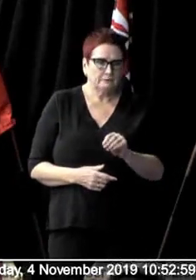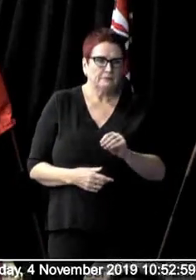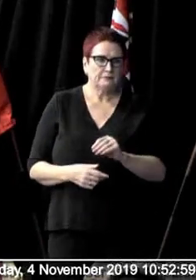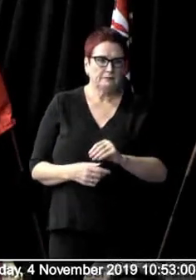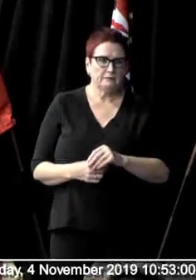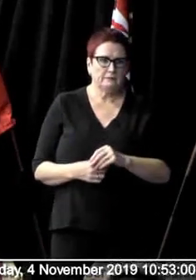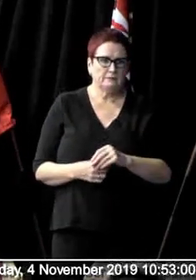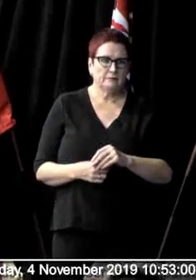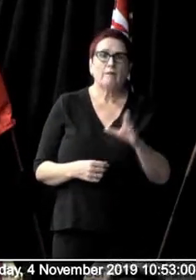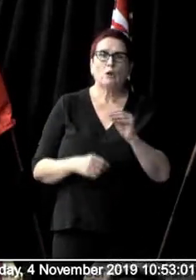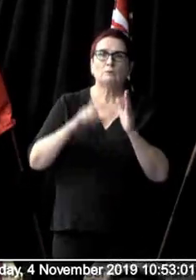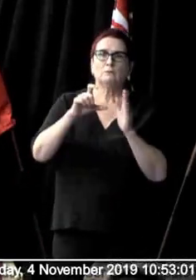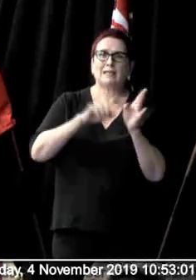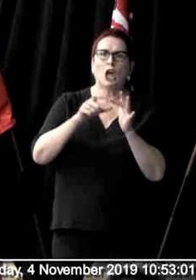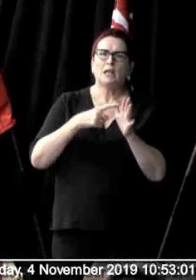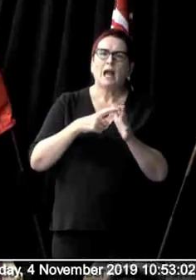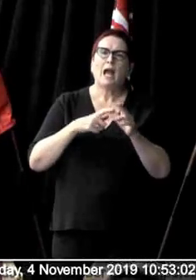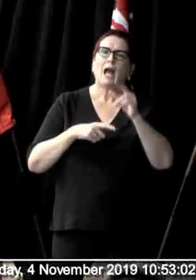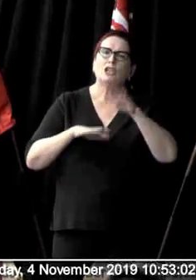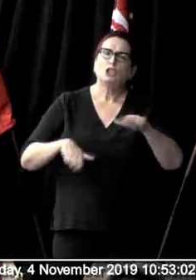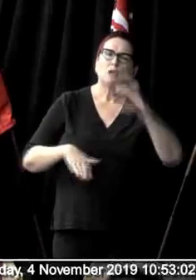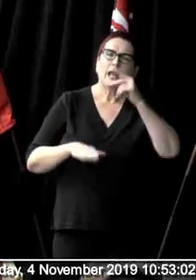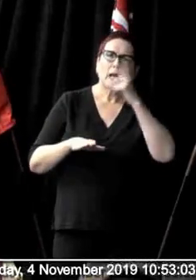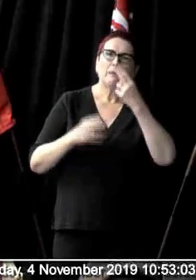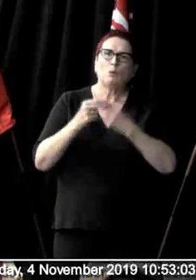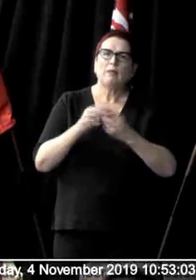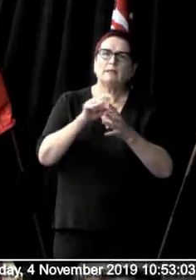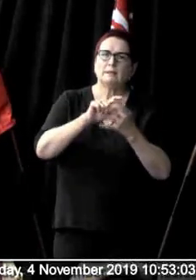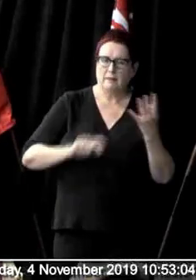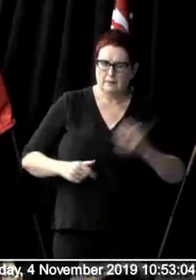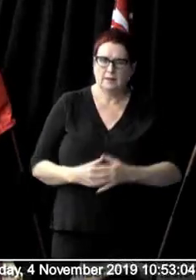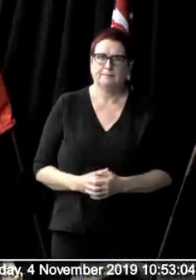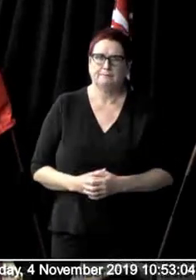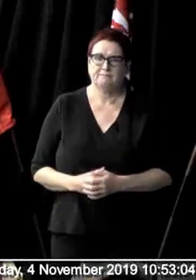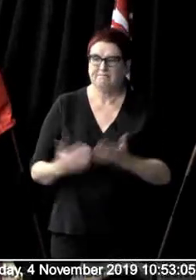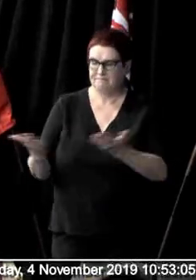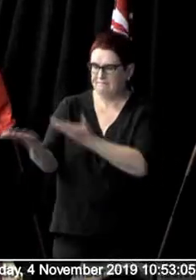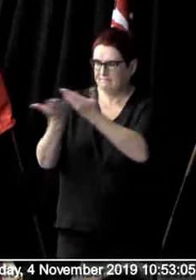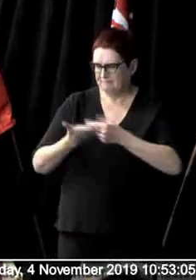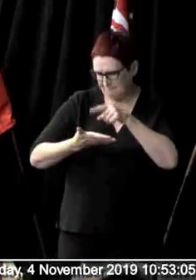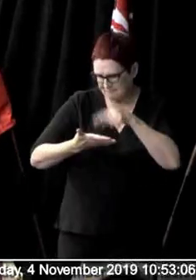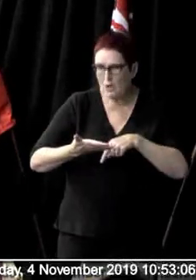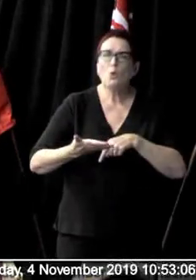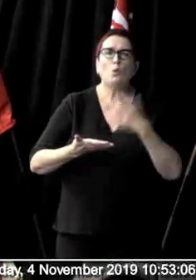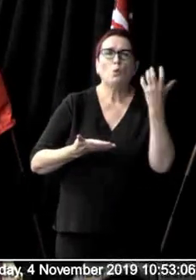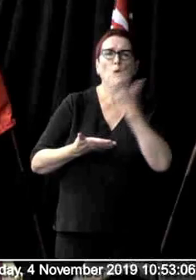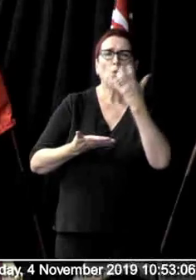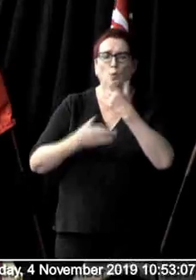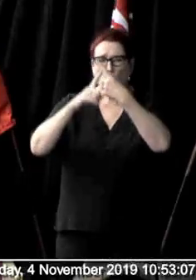People with Disability Australia, demonstrates the complexity of the challenges faced where structural barriers